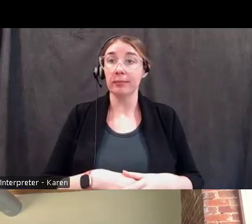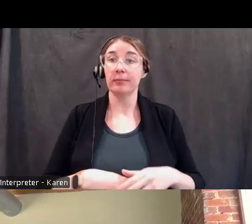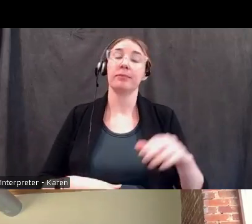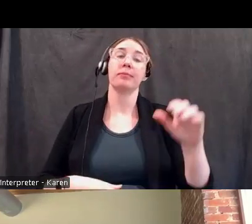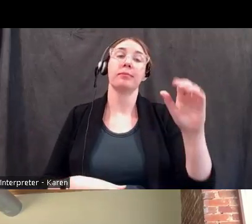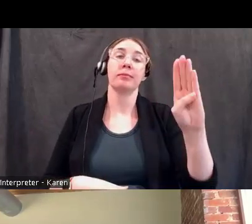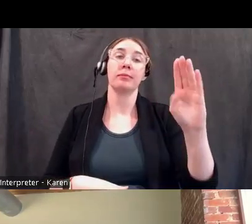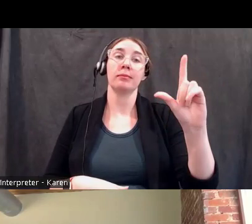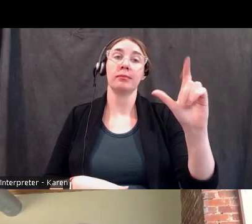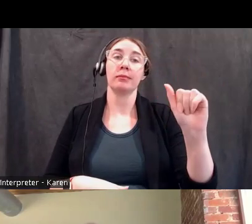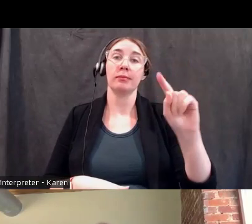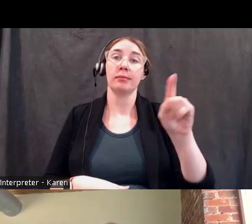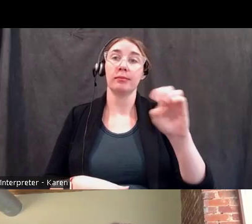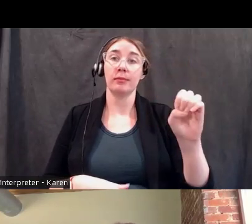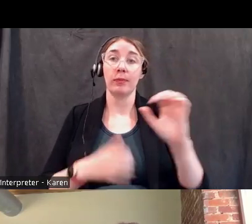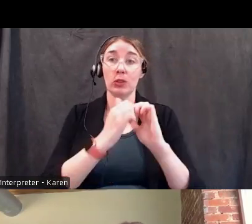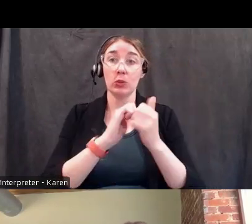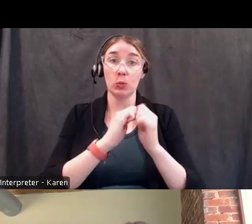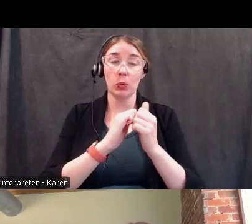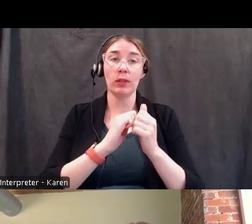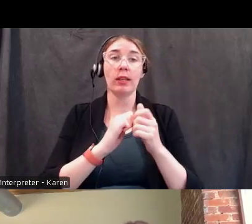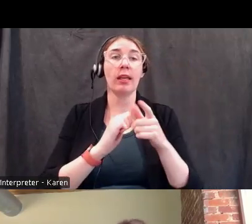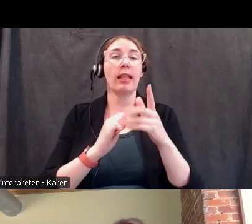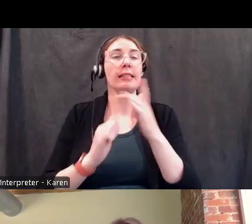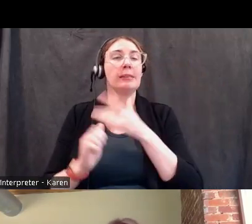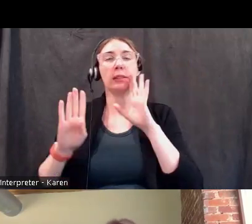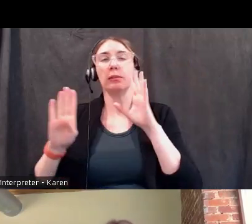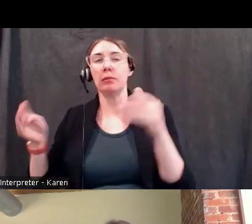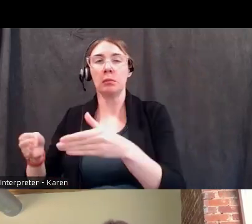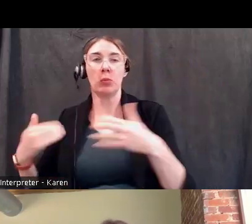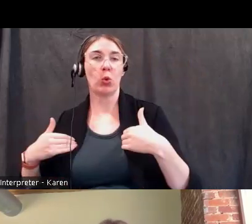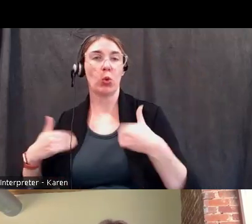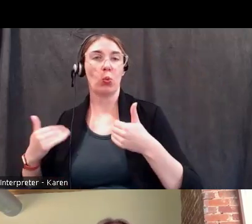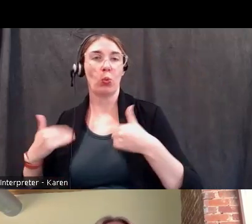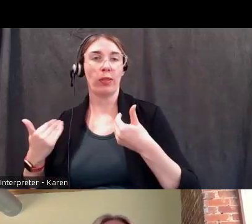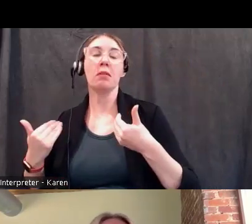They tend to be more toward the youth but I also know they have worked with some adults where they